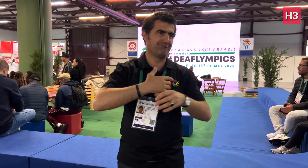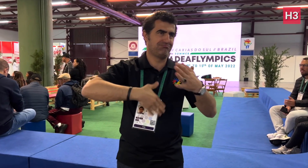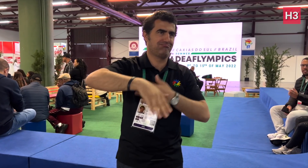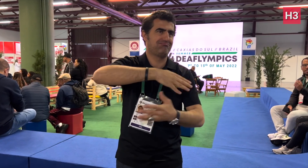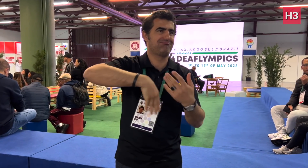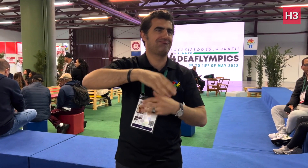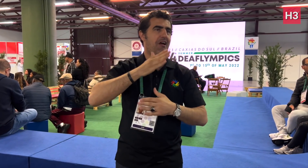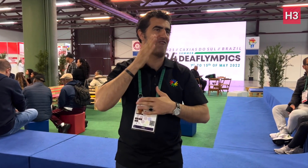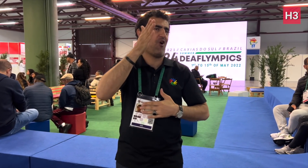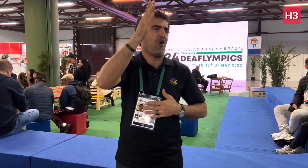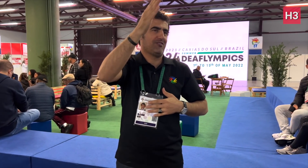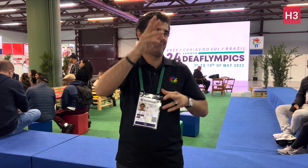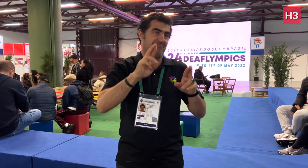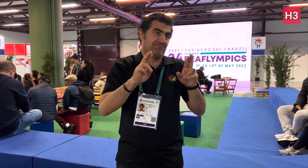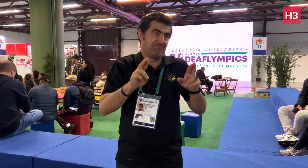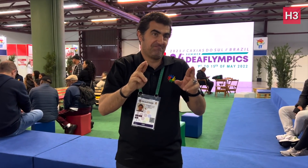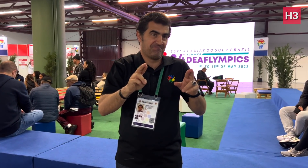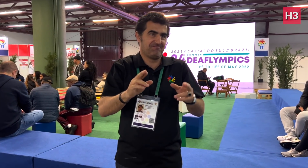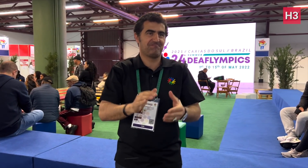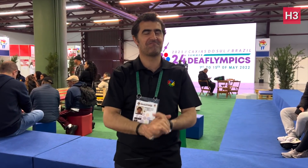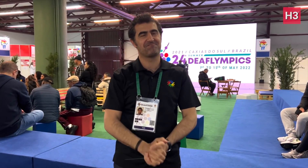the new ISCD board in the future.